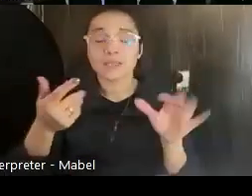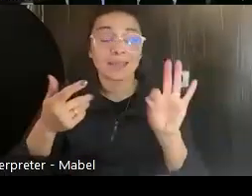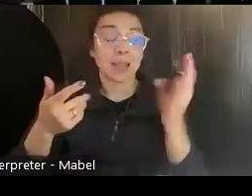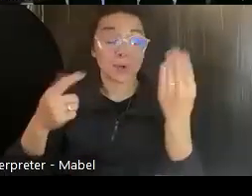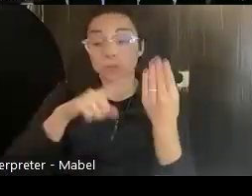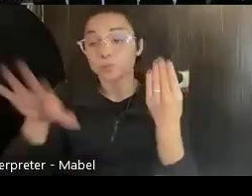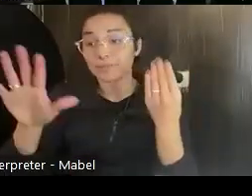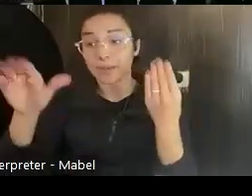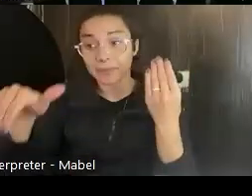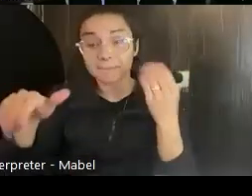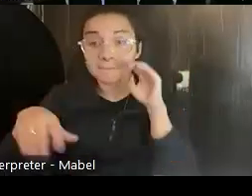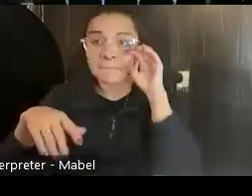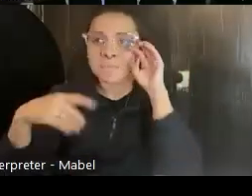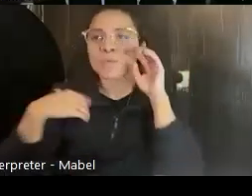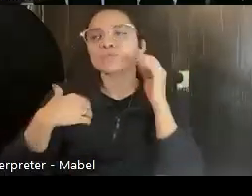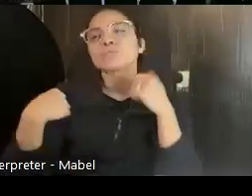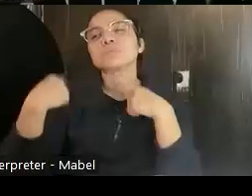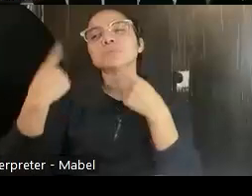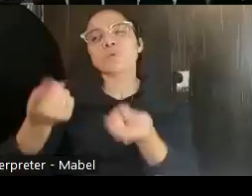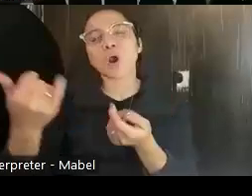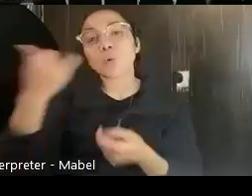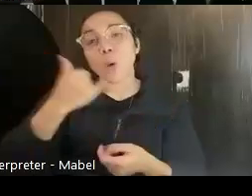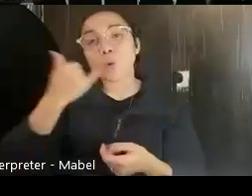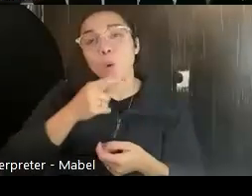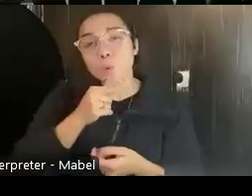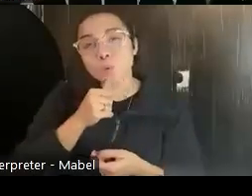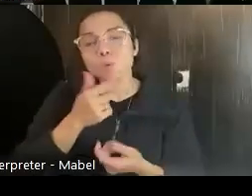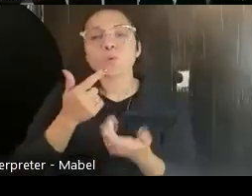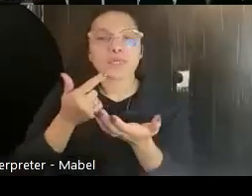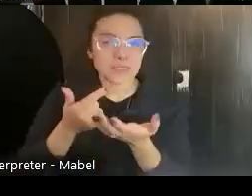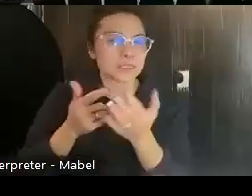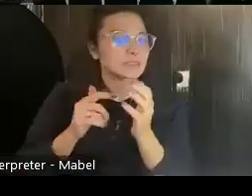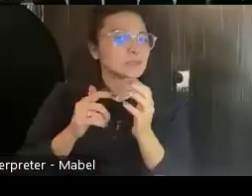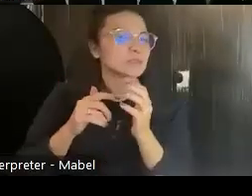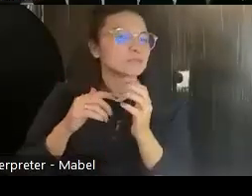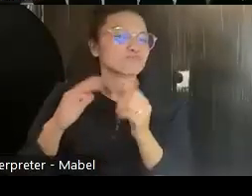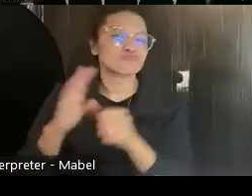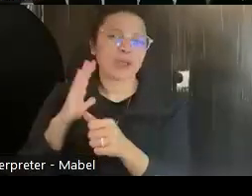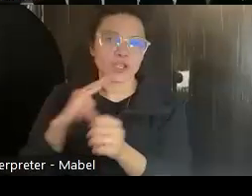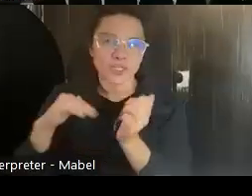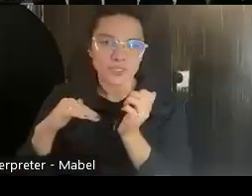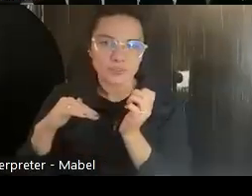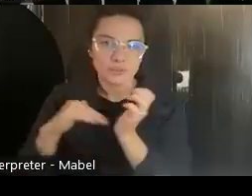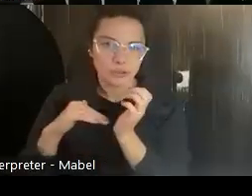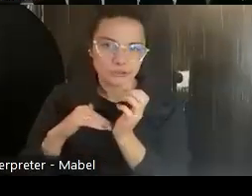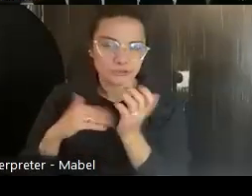uh mostly in Primary Care uh about continuing medication plans uh if there's a need for further